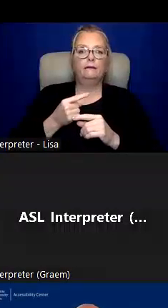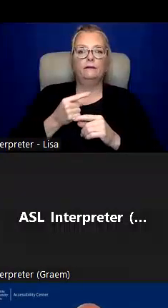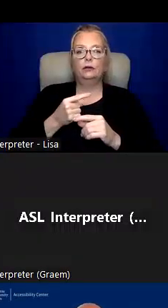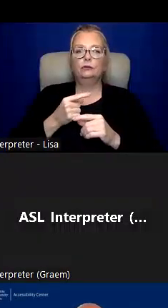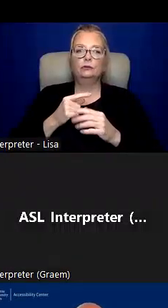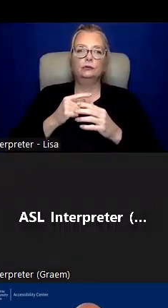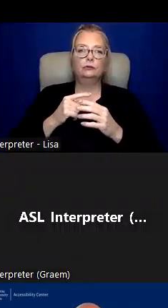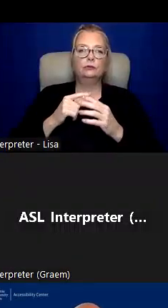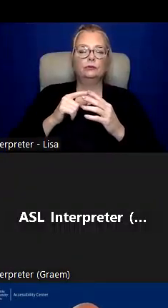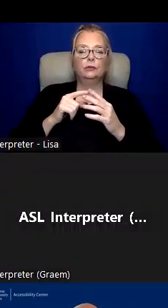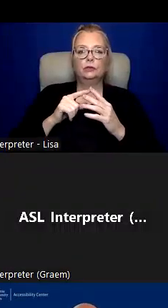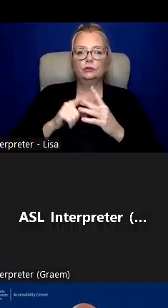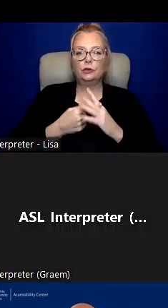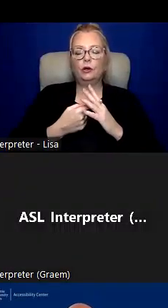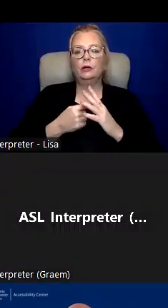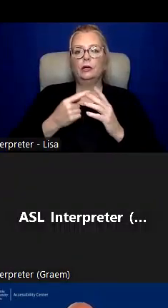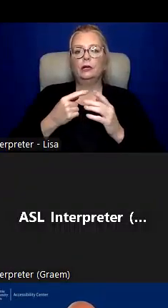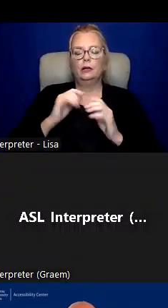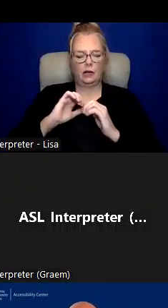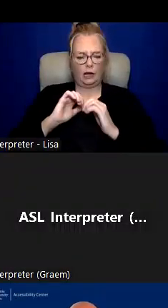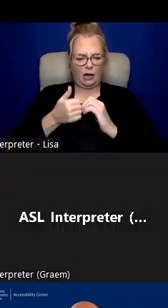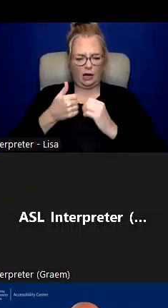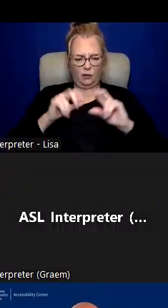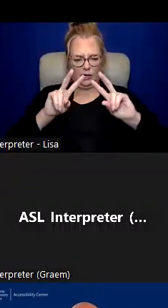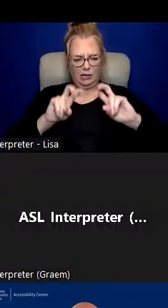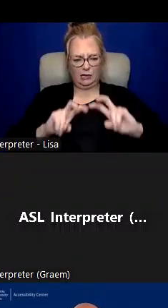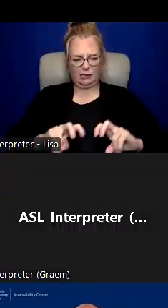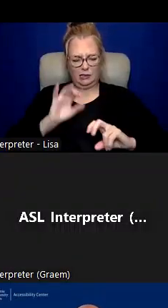how do I assess this potential purchase for accessibility?